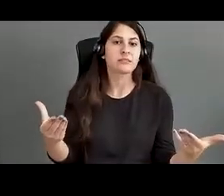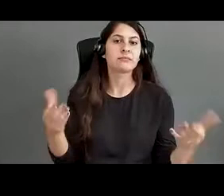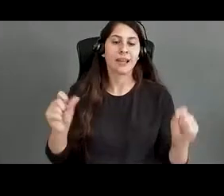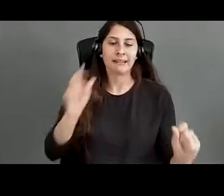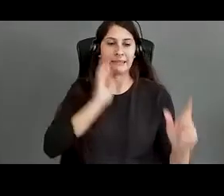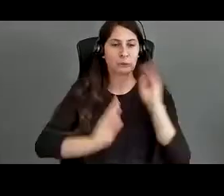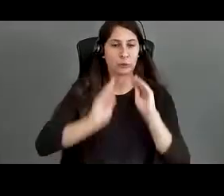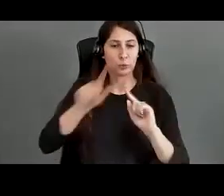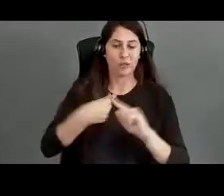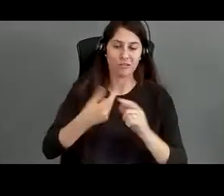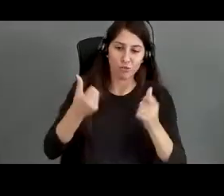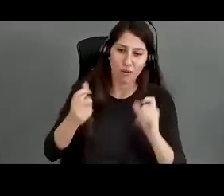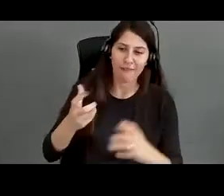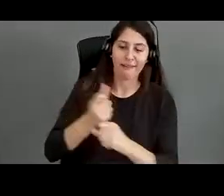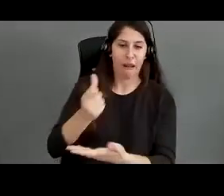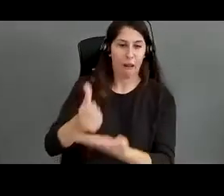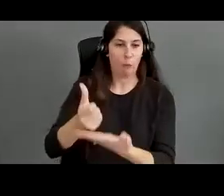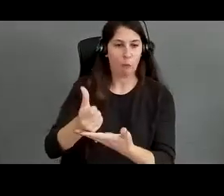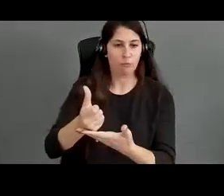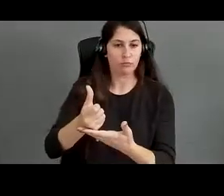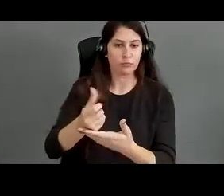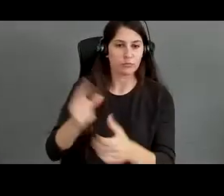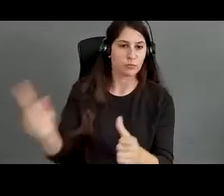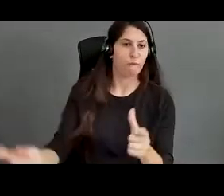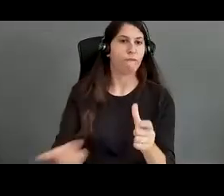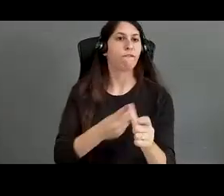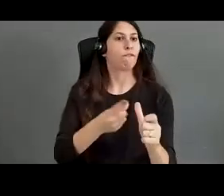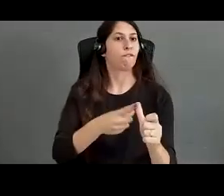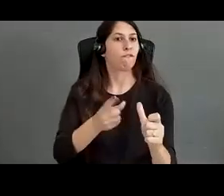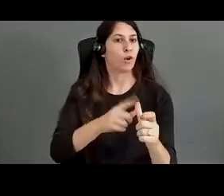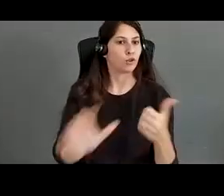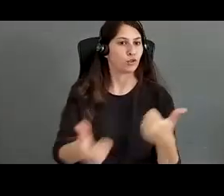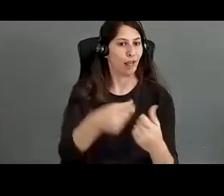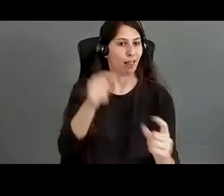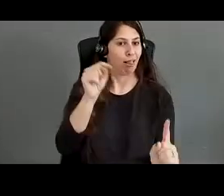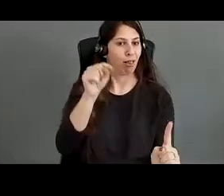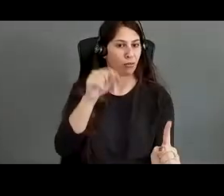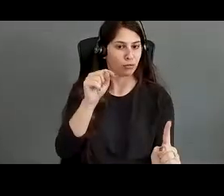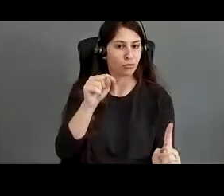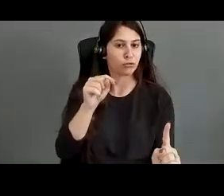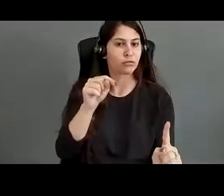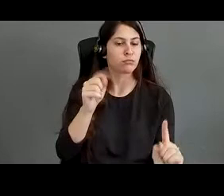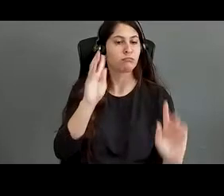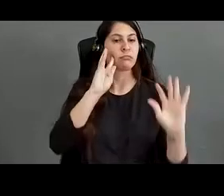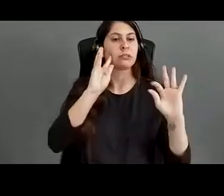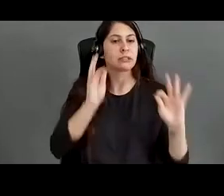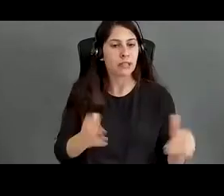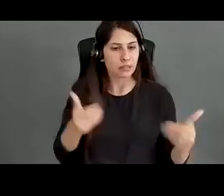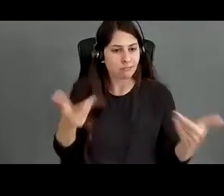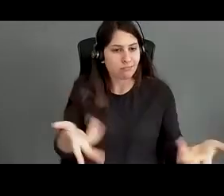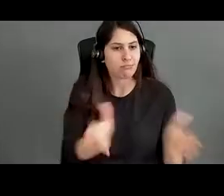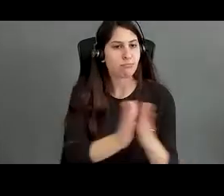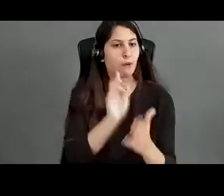because that really is the first hurdle to cross, is making the decision to ask for help.